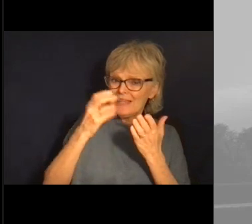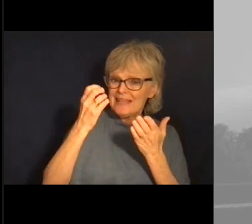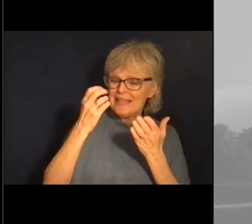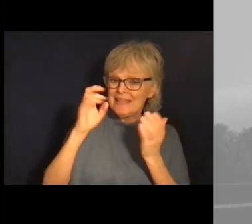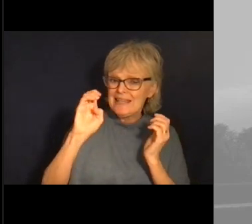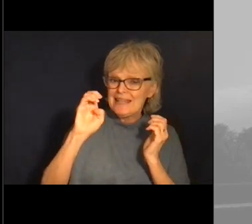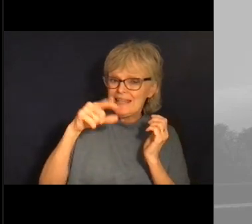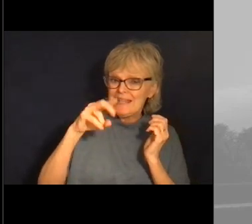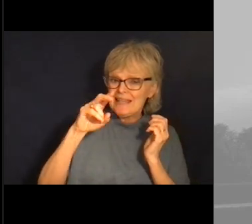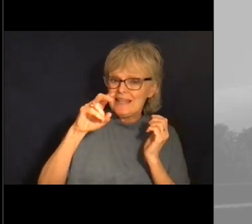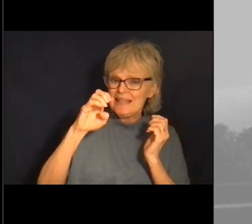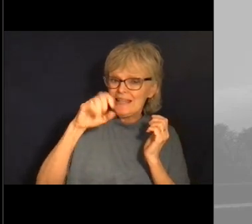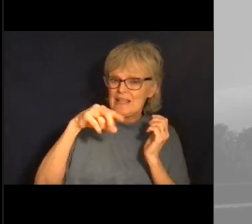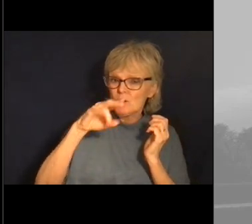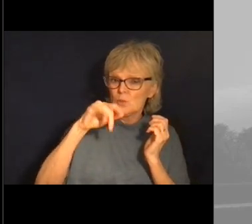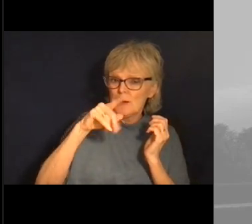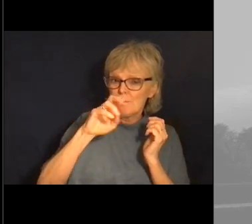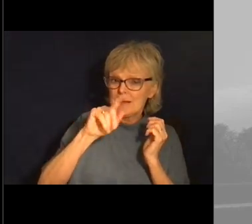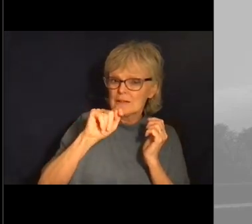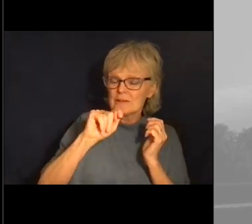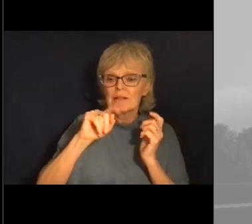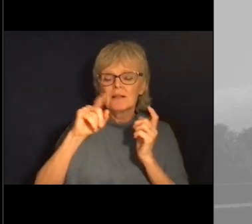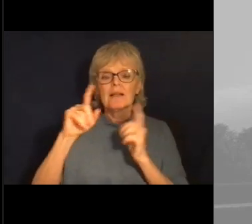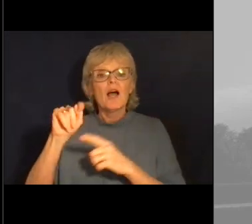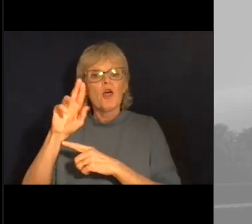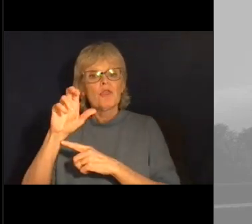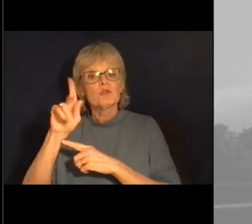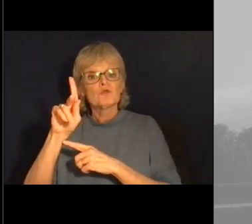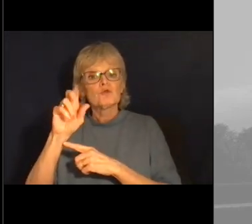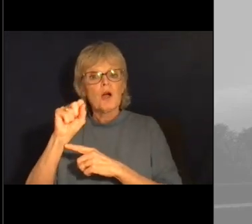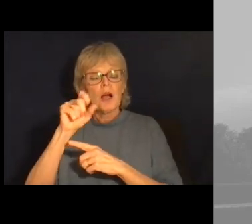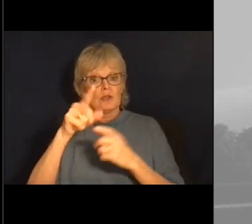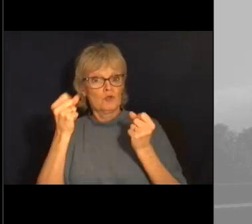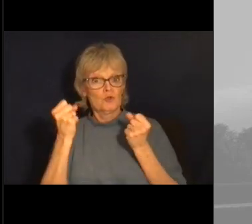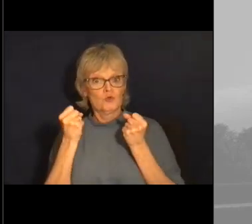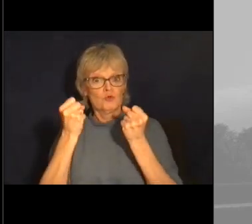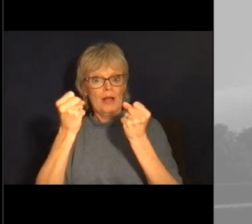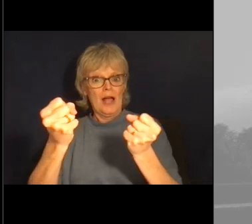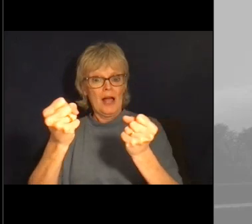[Katherine] No, like can the trucks that you drive into the storms,